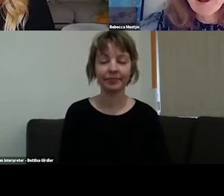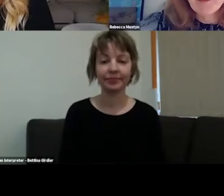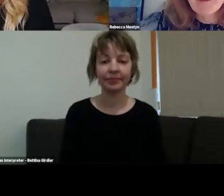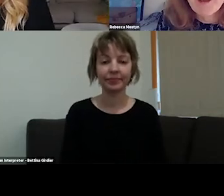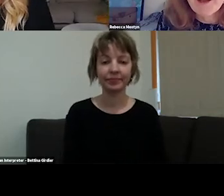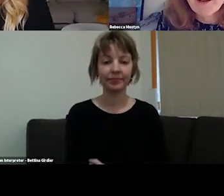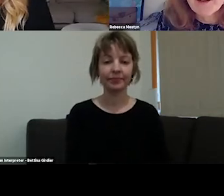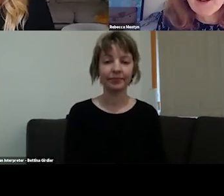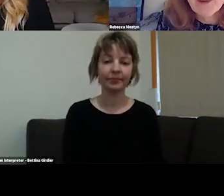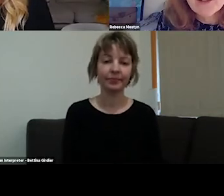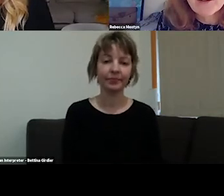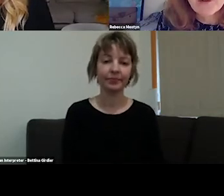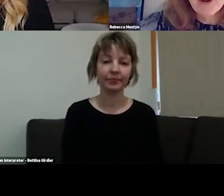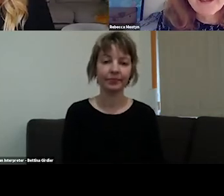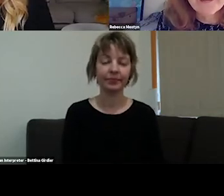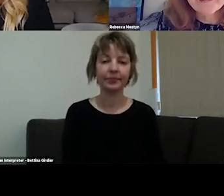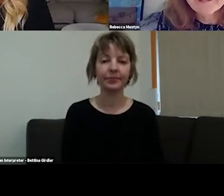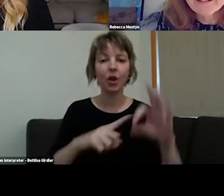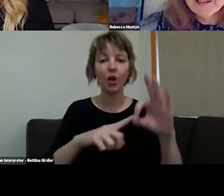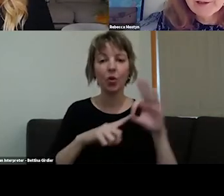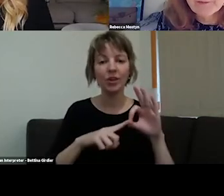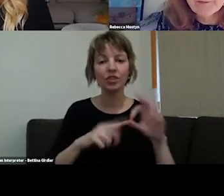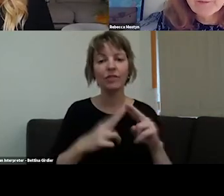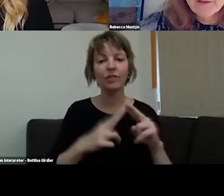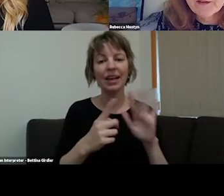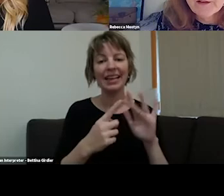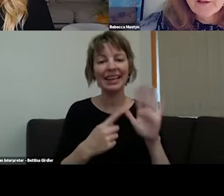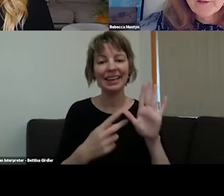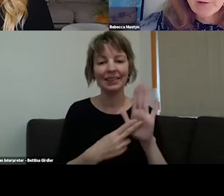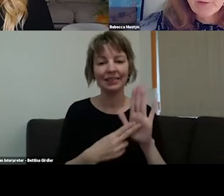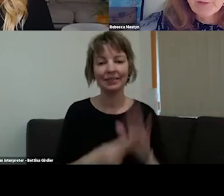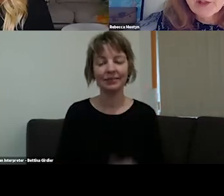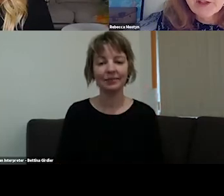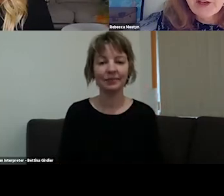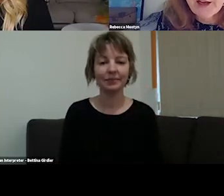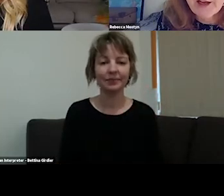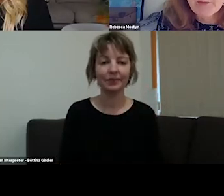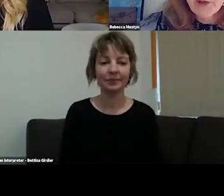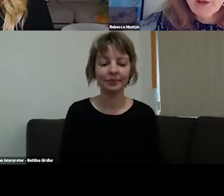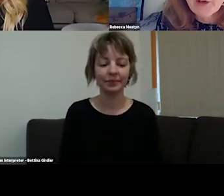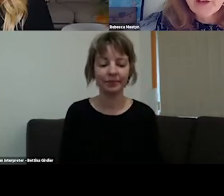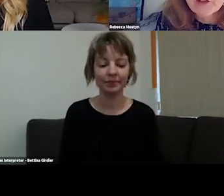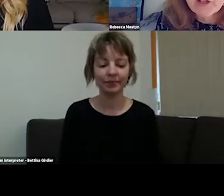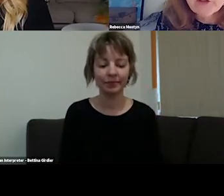A question for Ian from Bridget, interested to know more